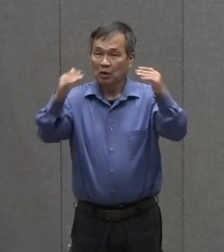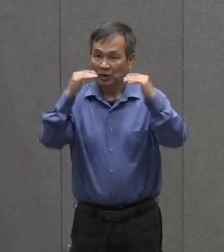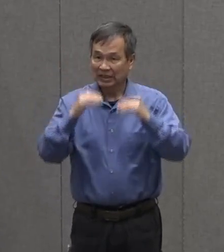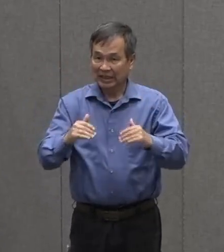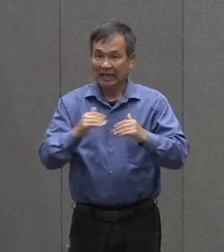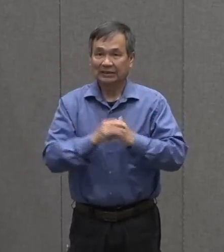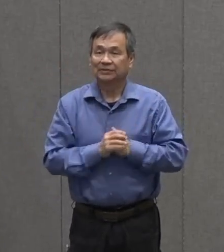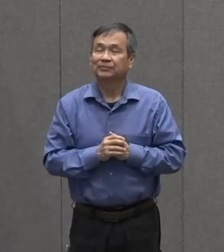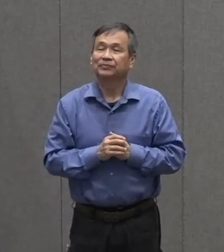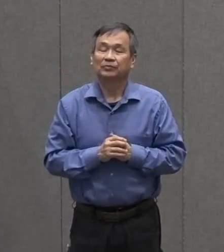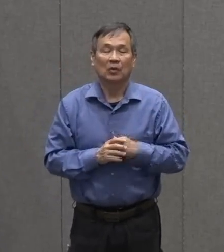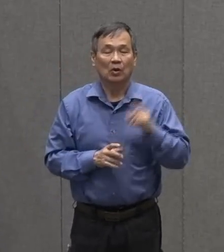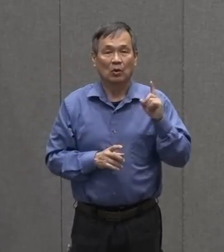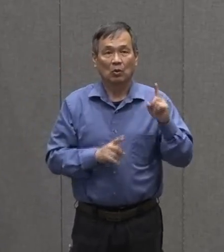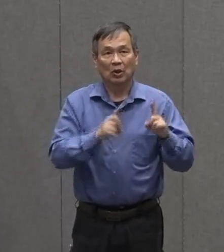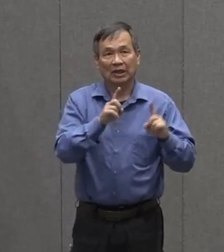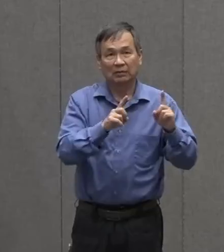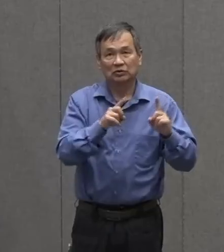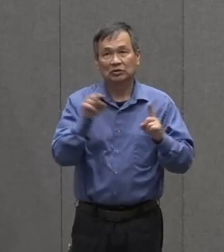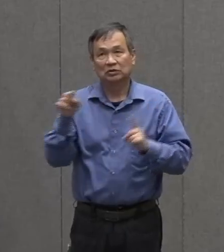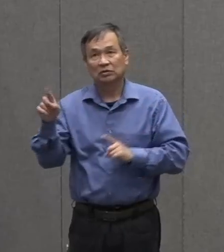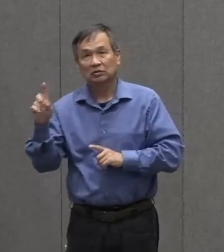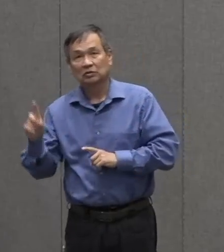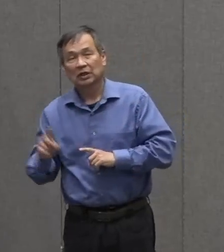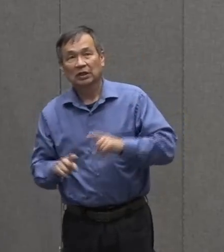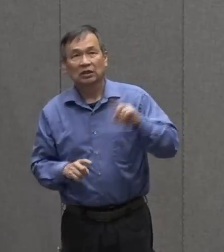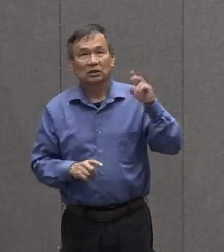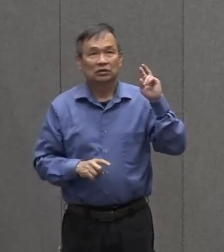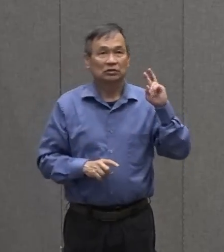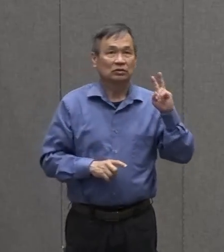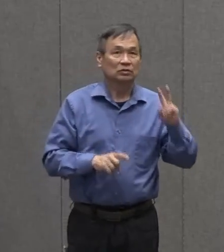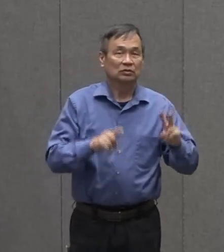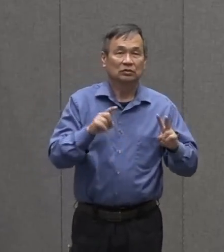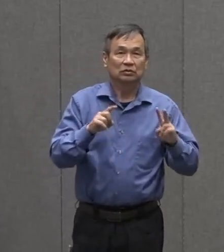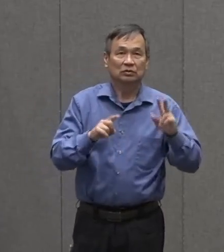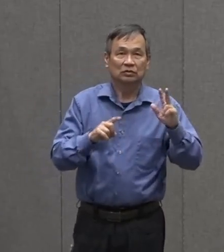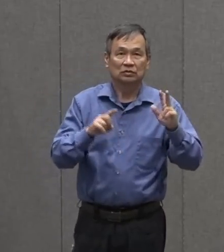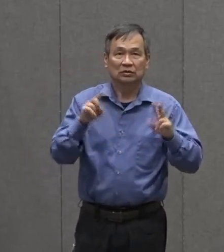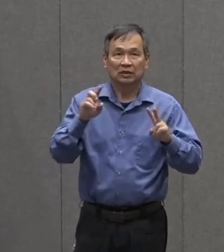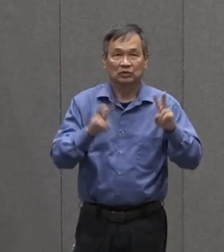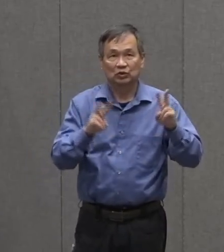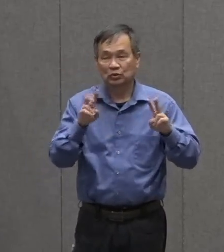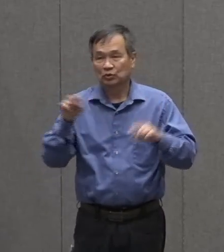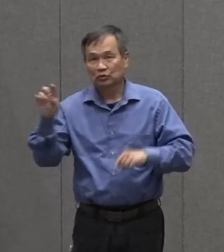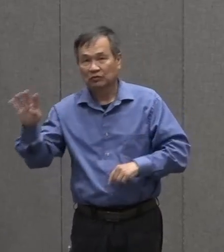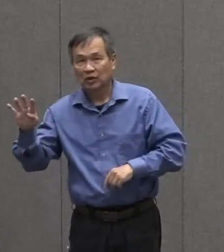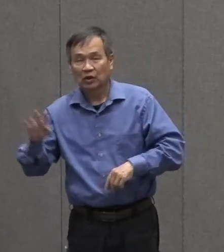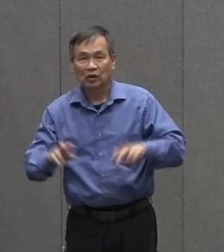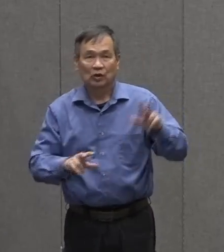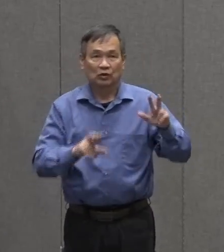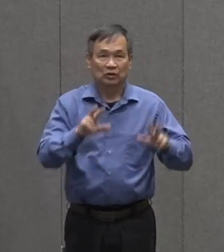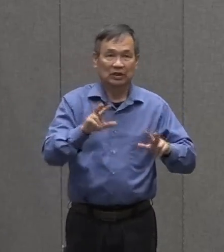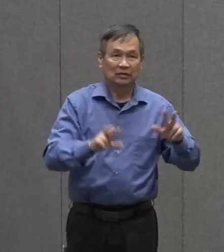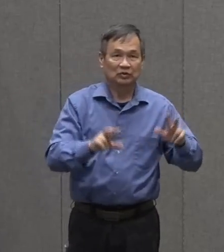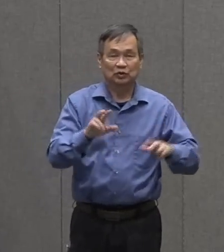So we had one times one, two times two, three times three. I knew it because you guys raised your hand earlier,